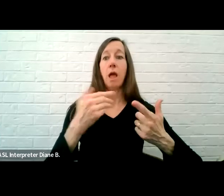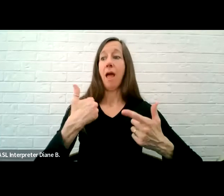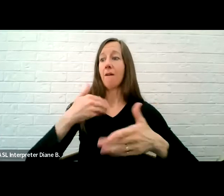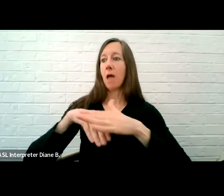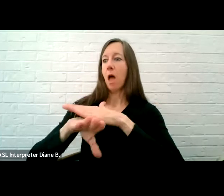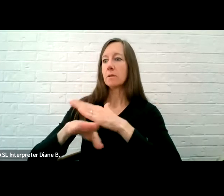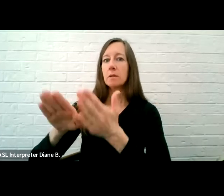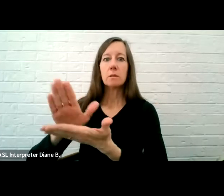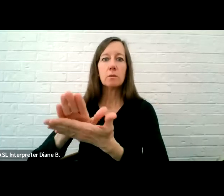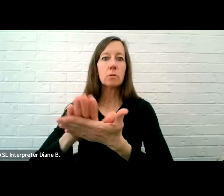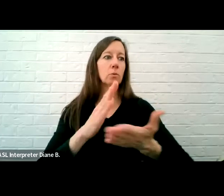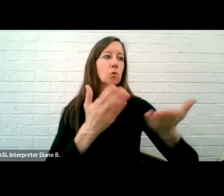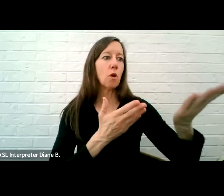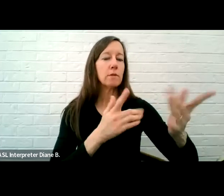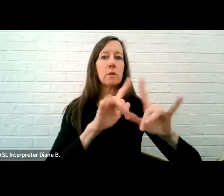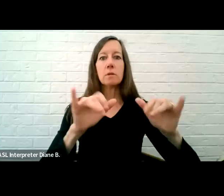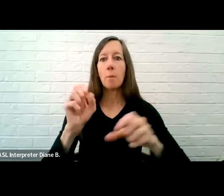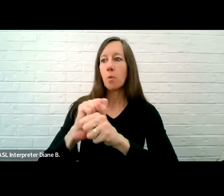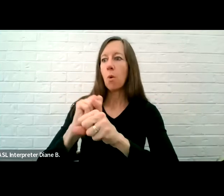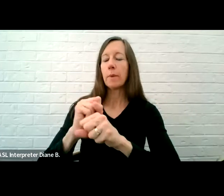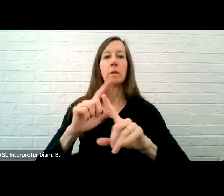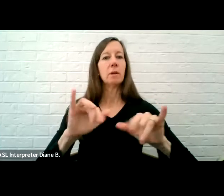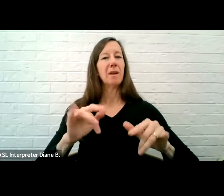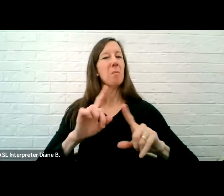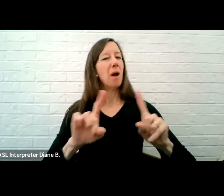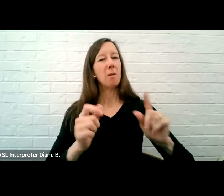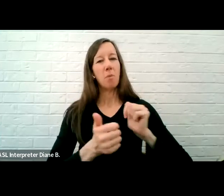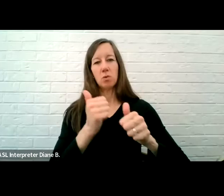Yeah, housing is rarely treated as a human right in today's world.